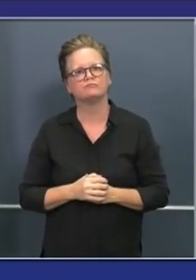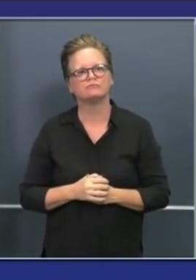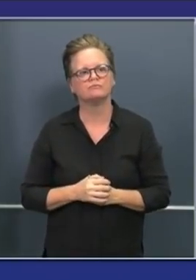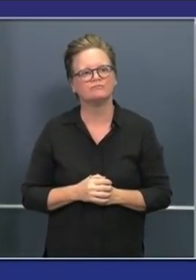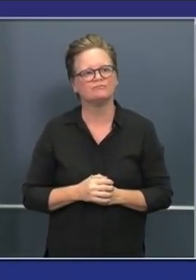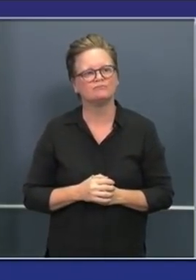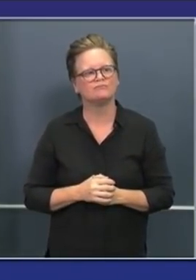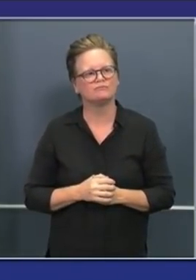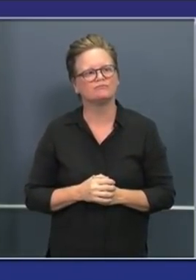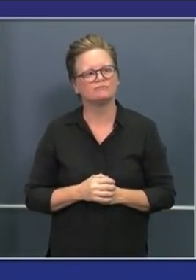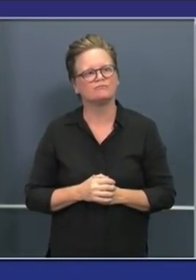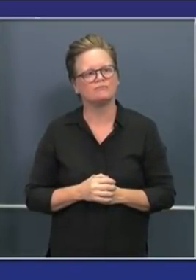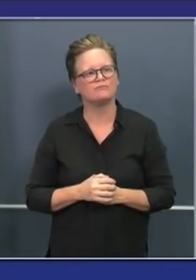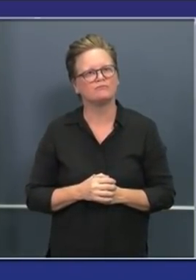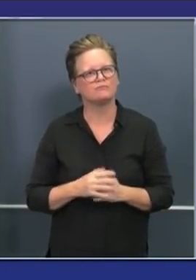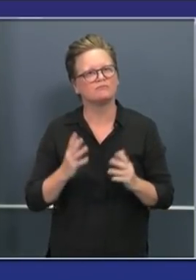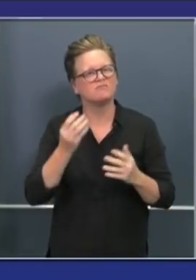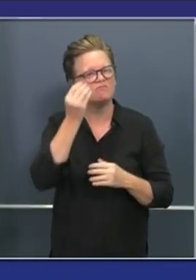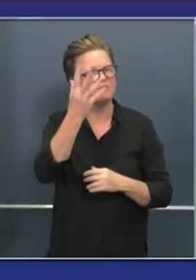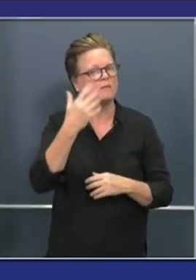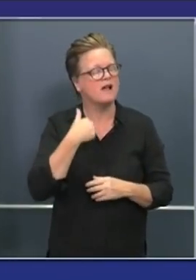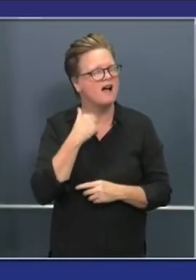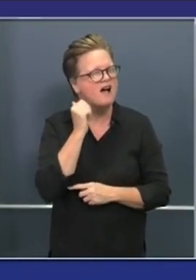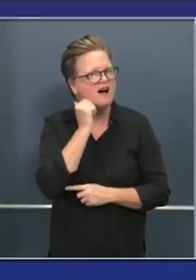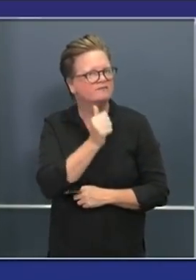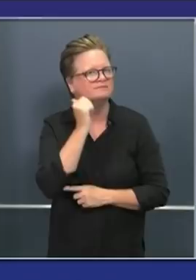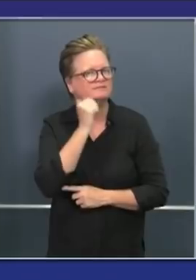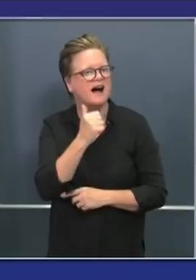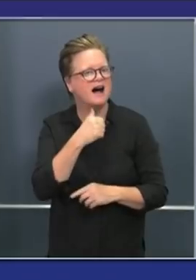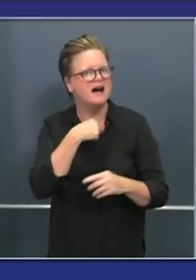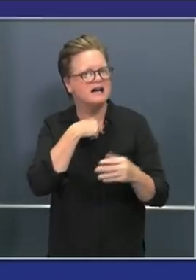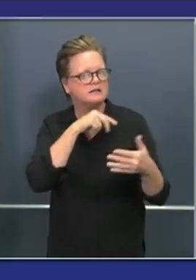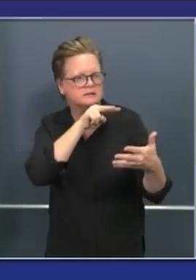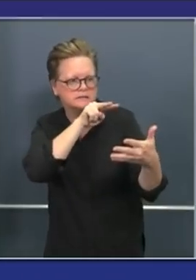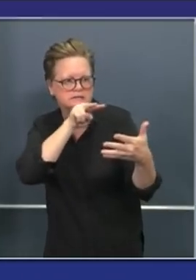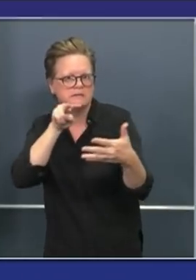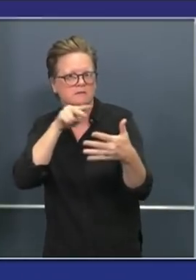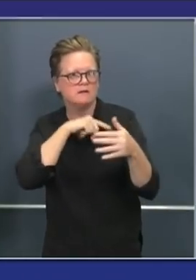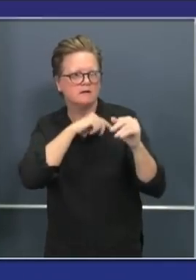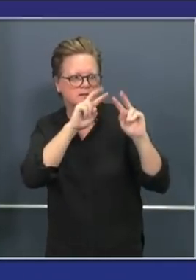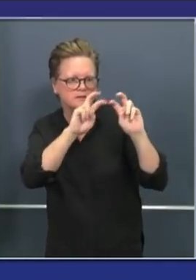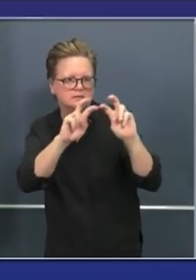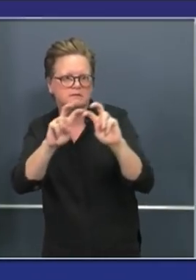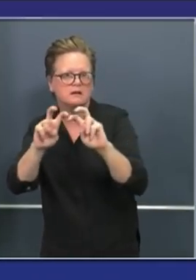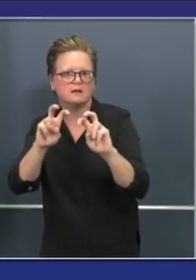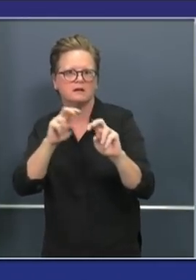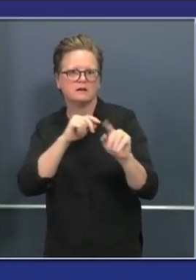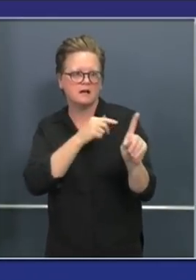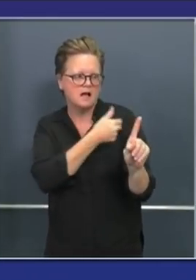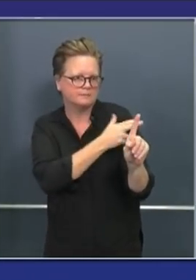ON A DAILY BASIS EVERY MORNING AND THAT'S THE DATA THAT WE COLLECT THAT IS PROVIDED TO ME, THAT IS THE FIRST THING I DO